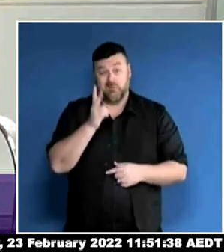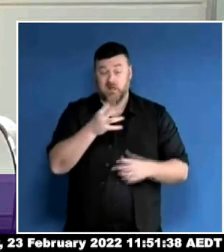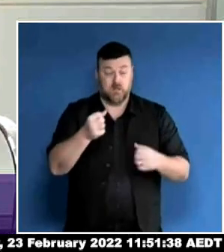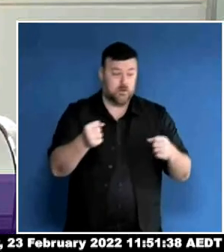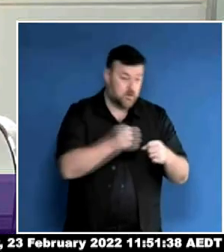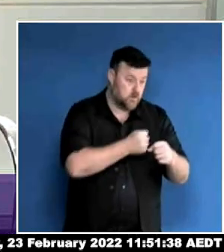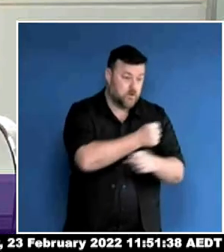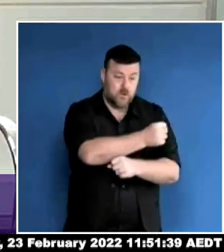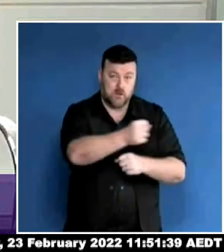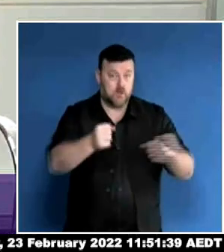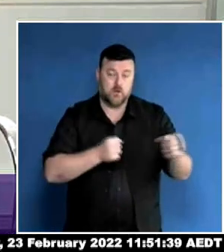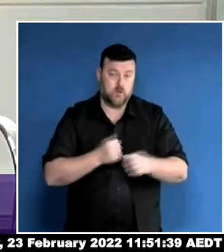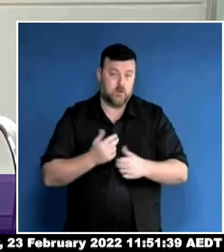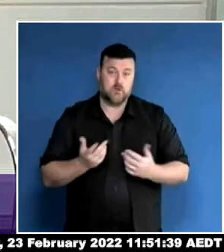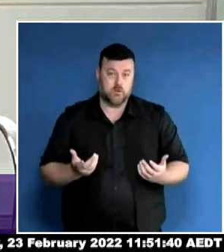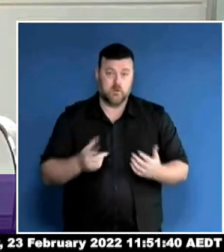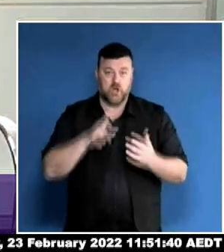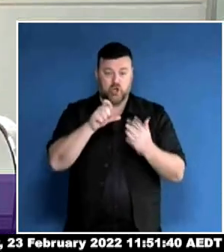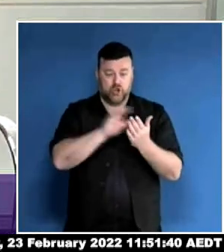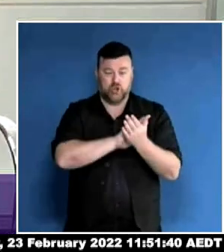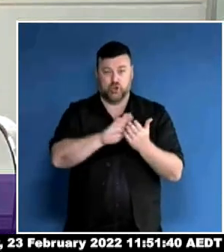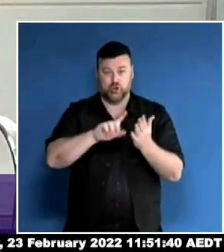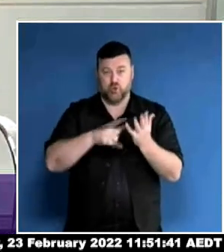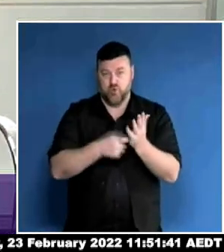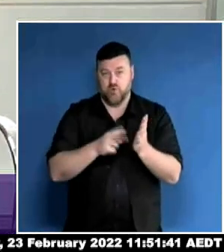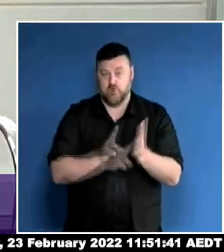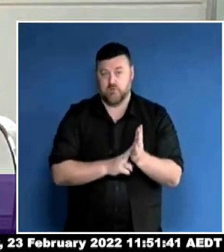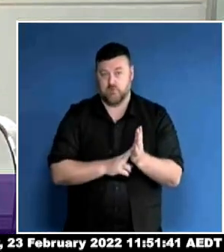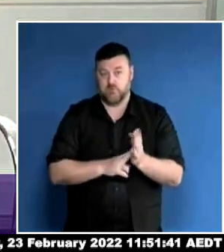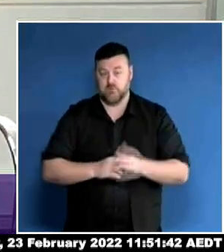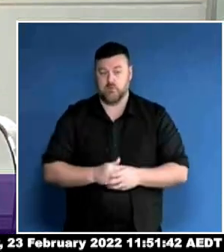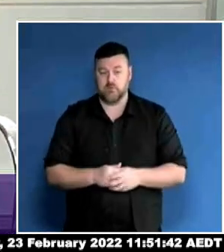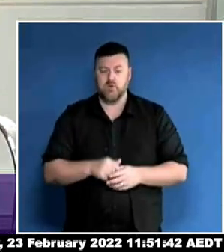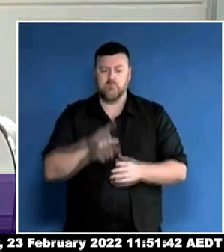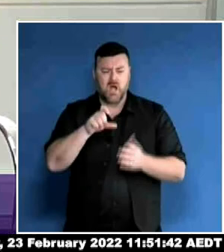churn not just by being placed into a job that doesn't work and going back into the DES